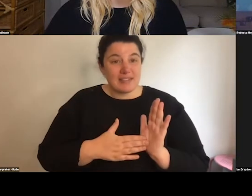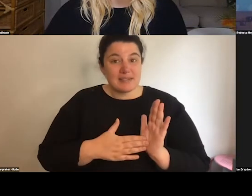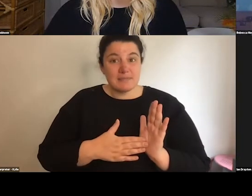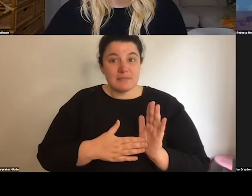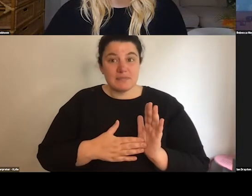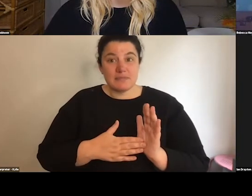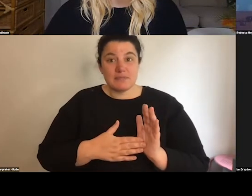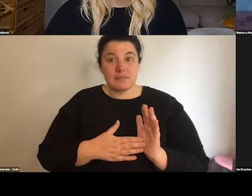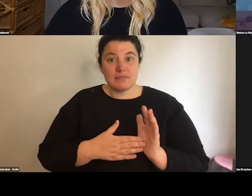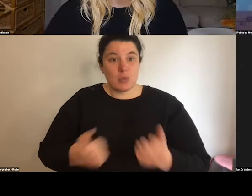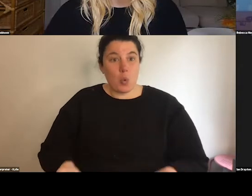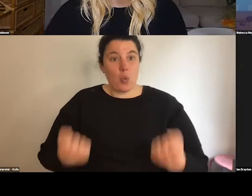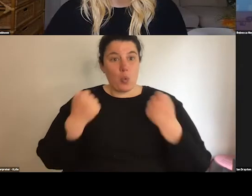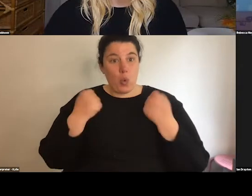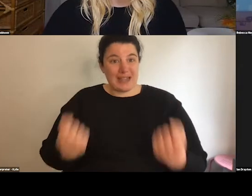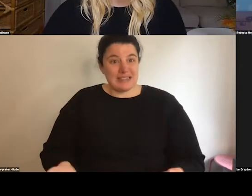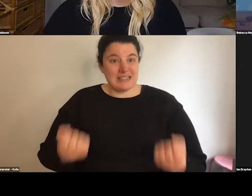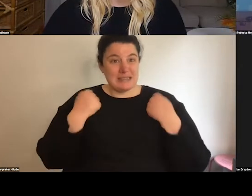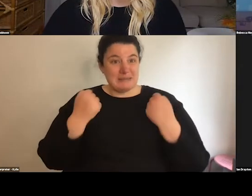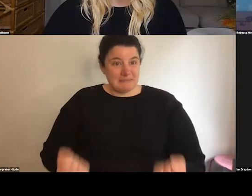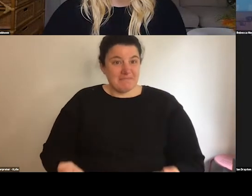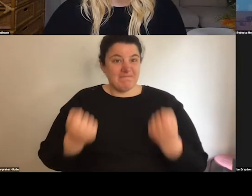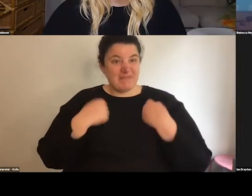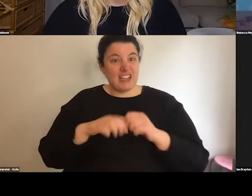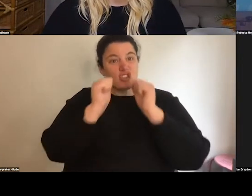doing weights in a weight room, in a gym whereas now a lot